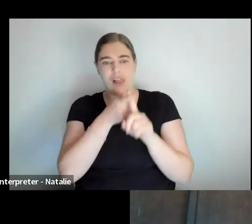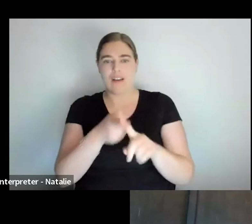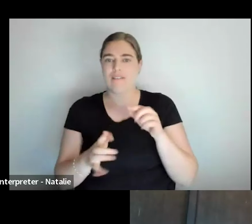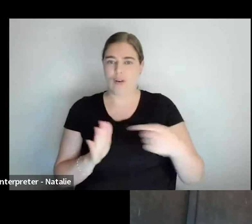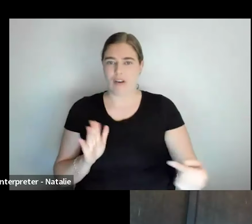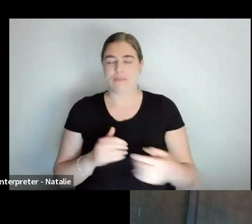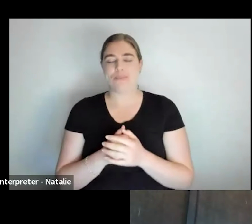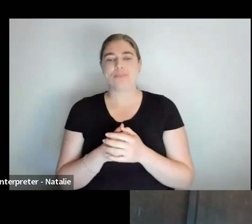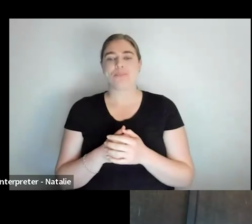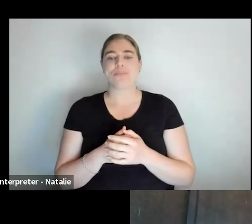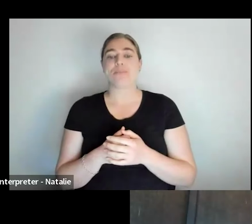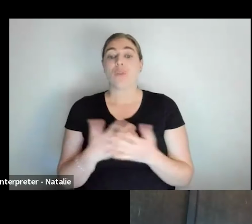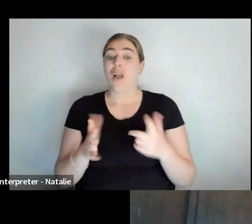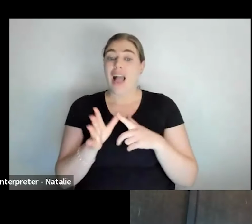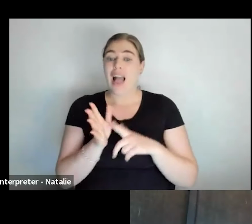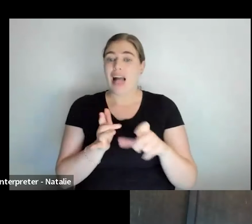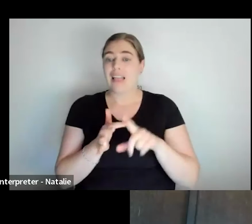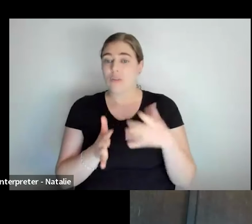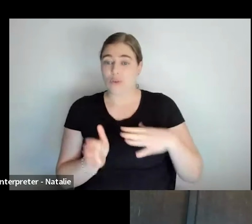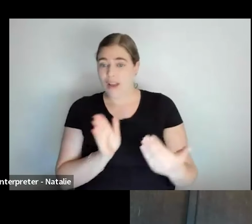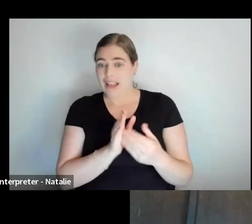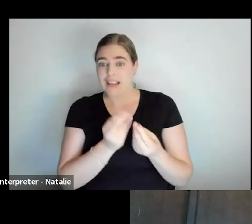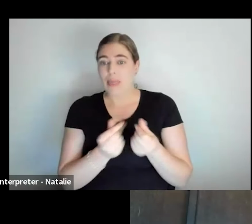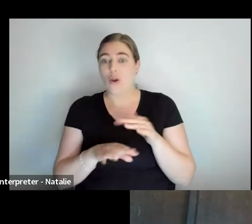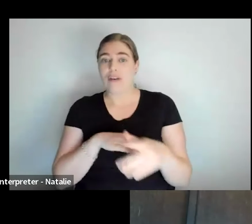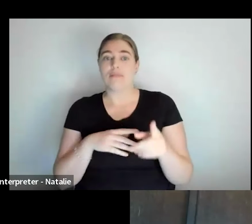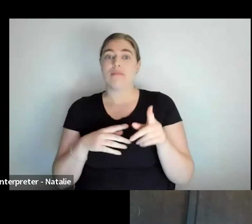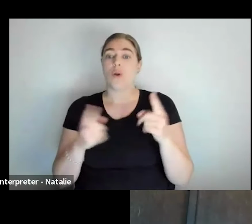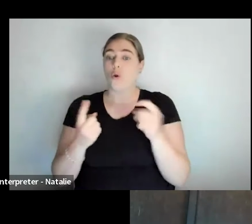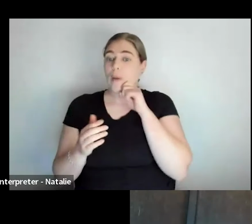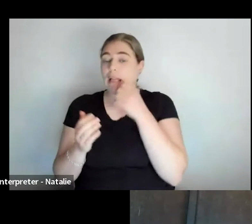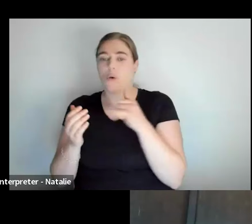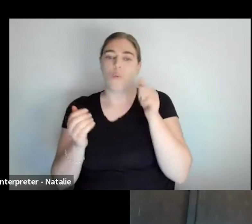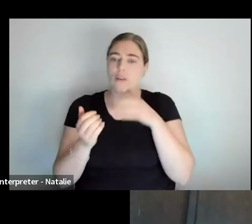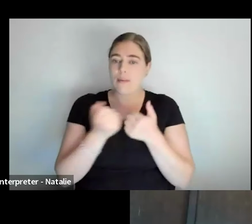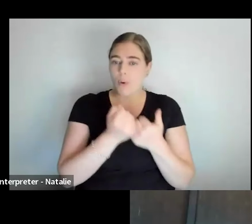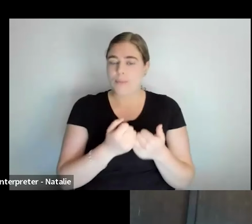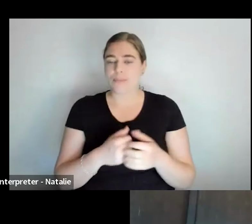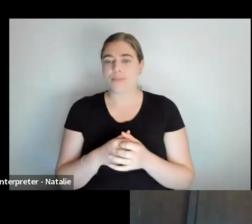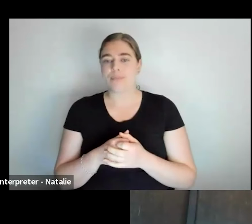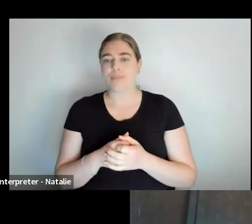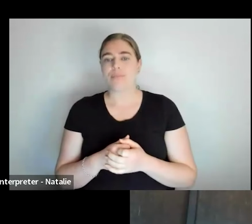Other things we wouldn't support? >> Just to riff on what is exciting